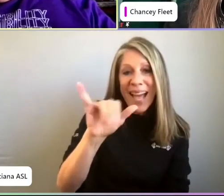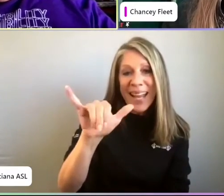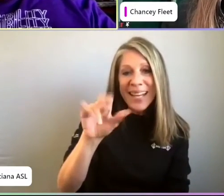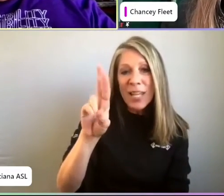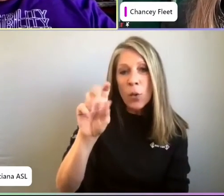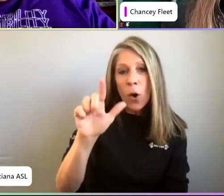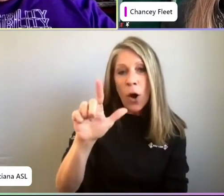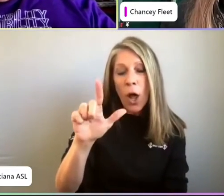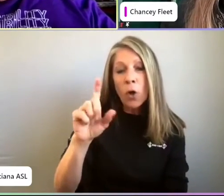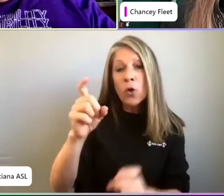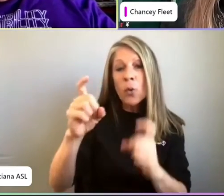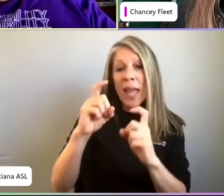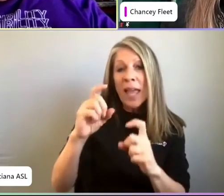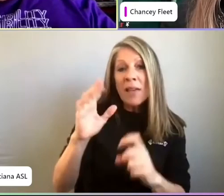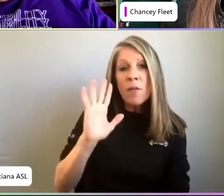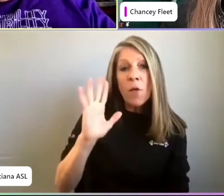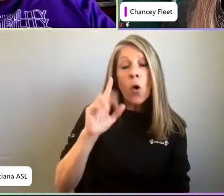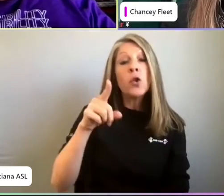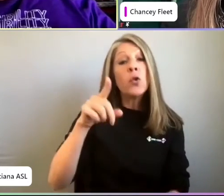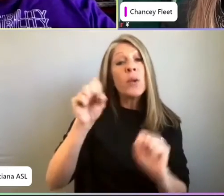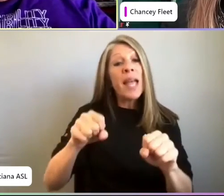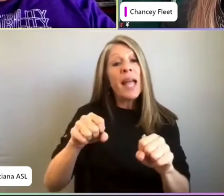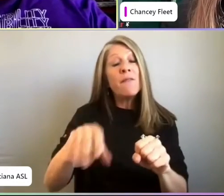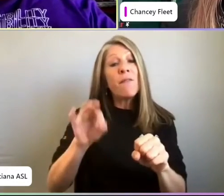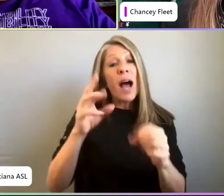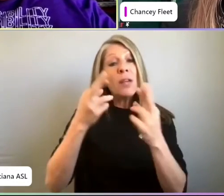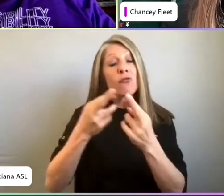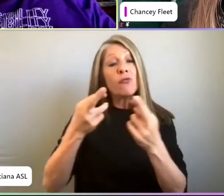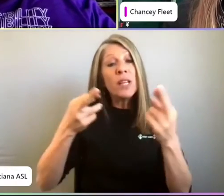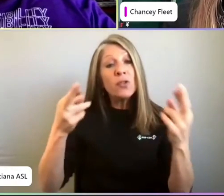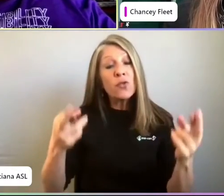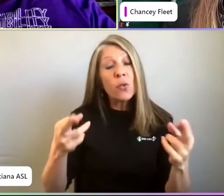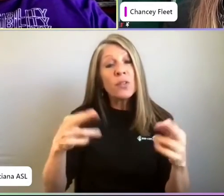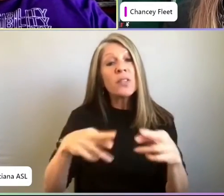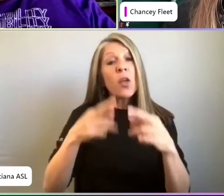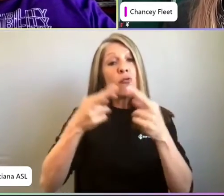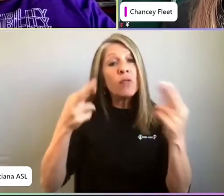accessible. I'm excited to learn more, in addition to the